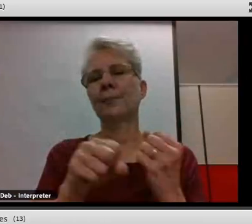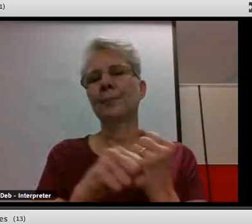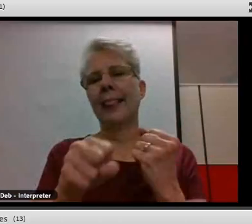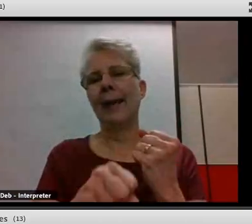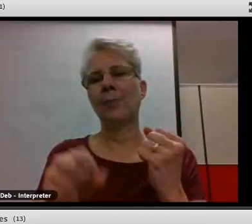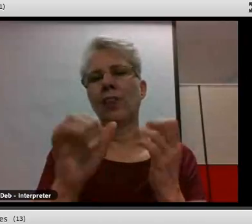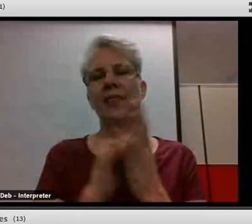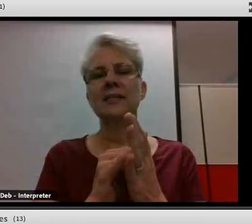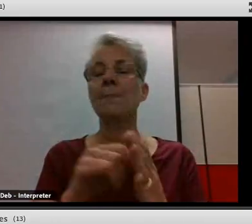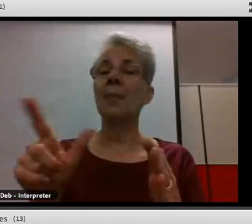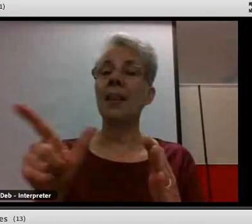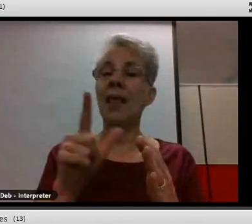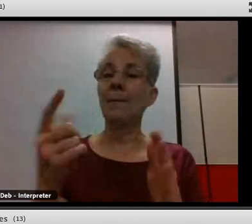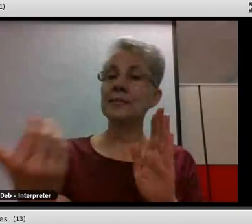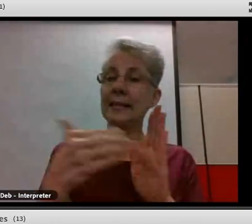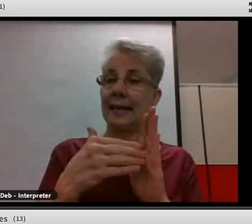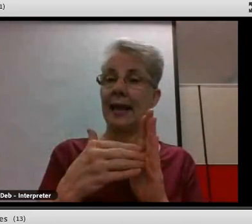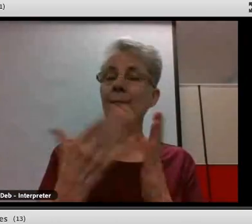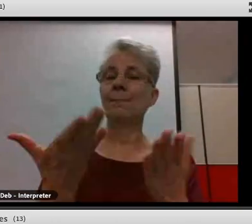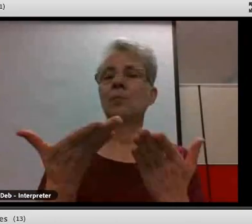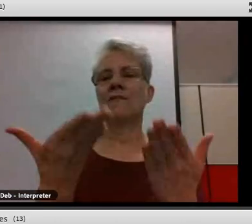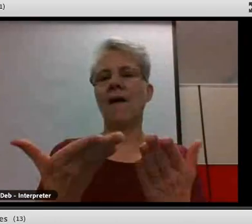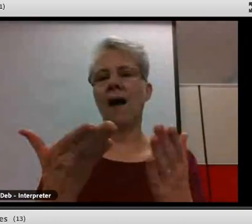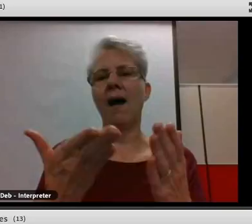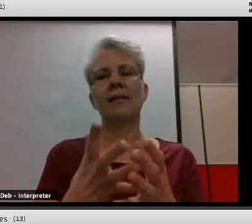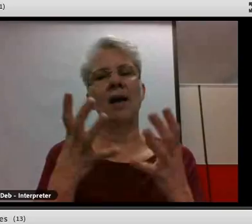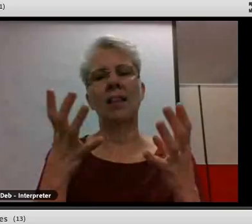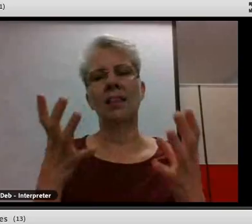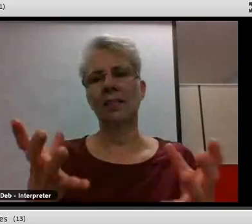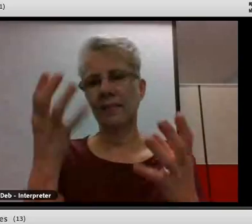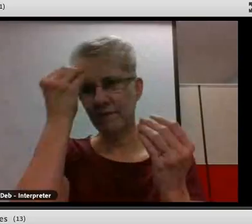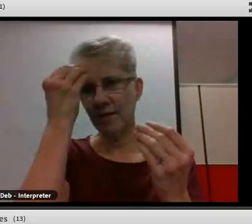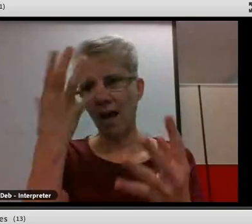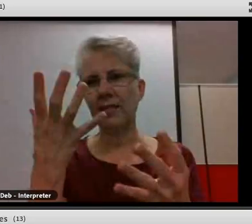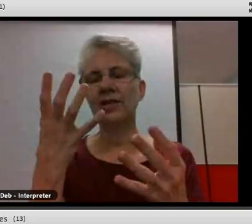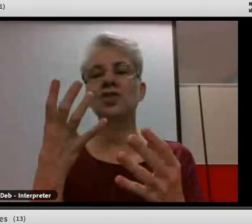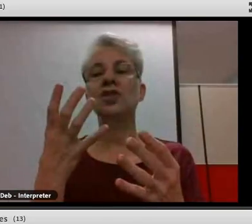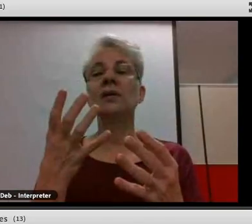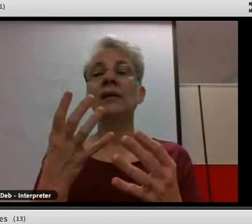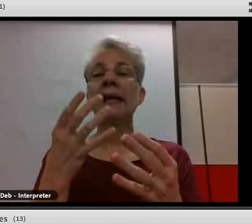because you have to have a Flash player. If we click on HTML, let's see what happens.